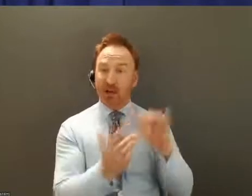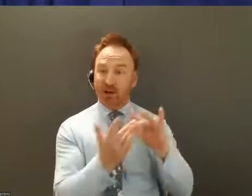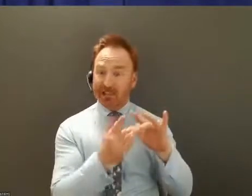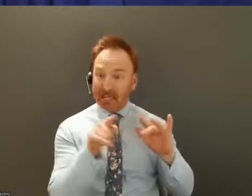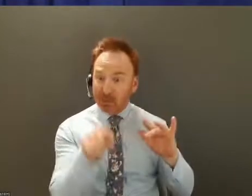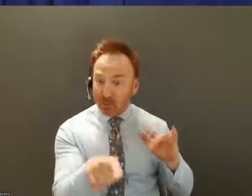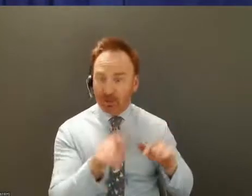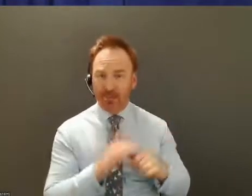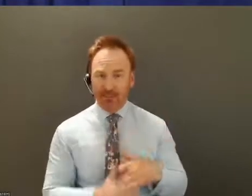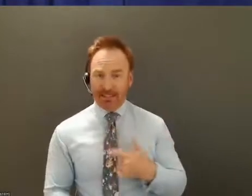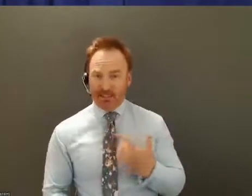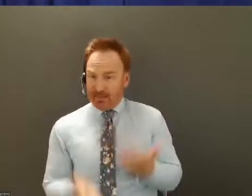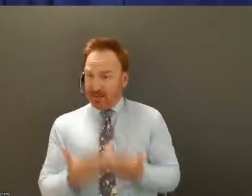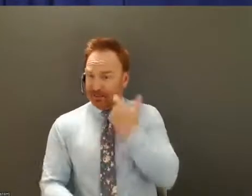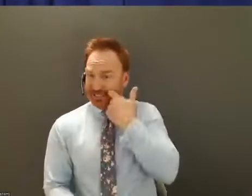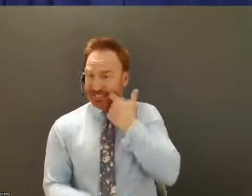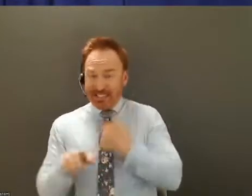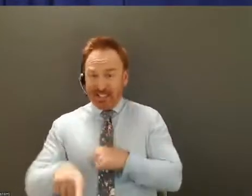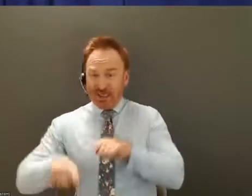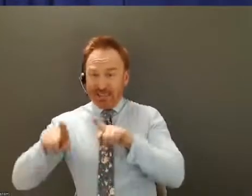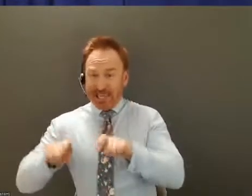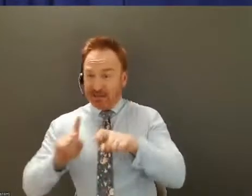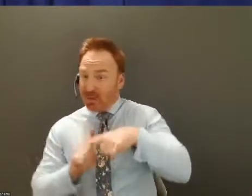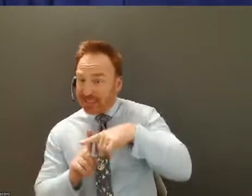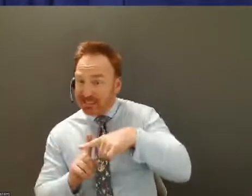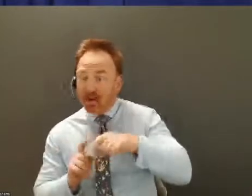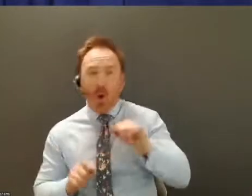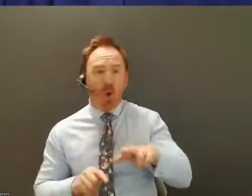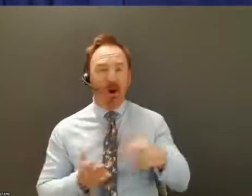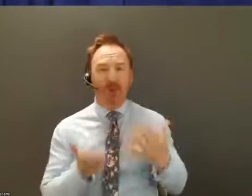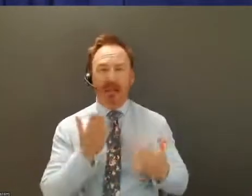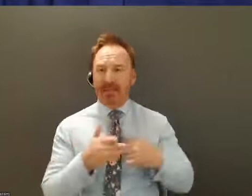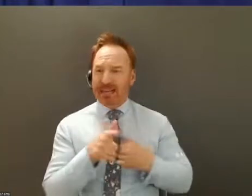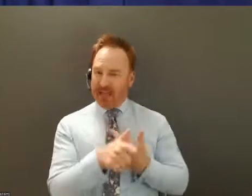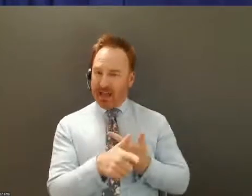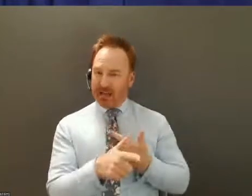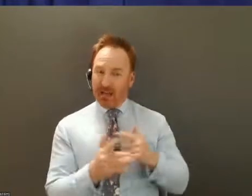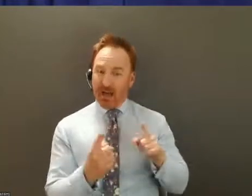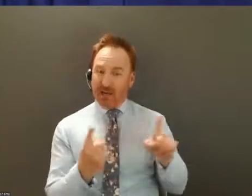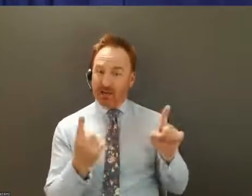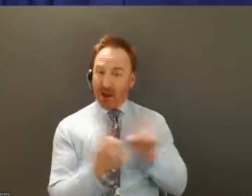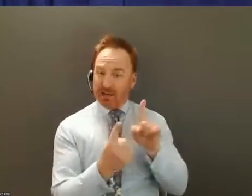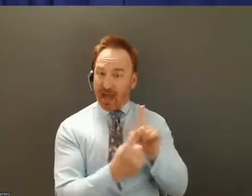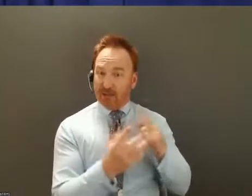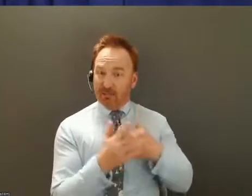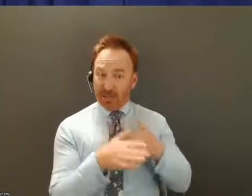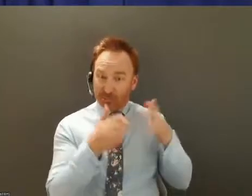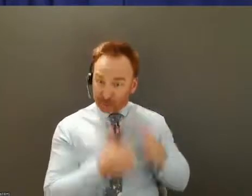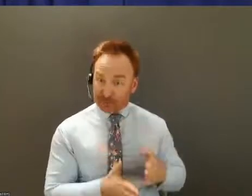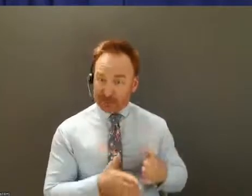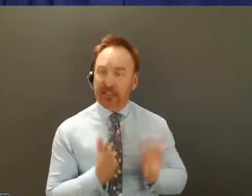access timely testing if required. Contacts will not be given the